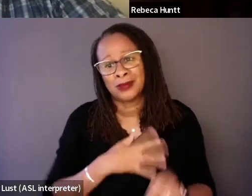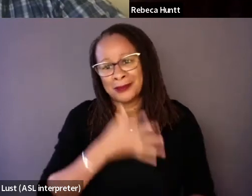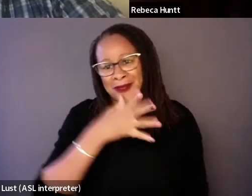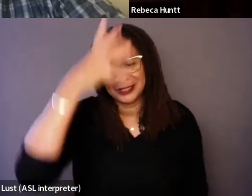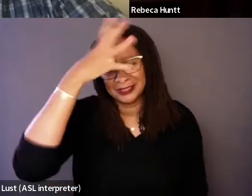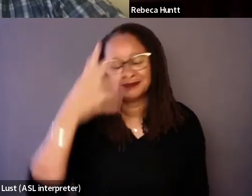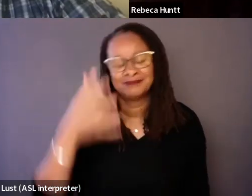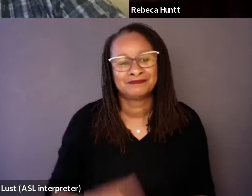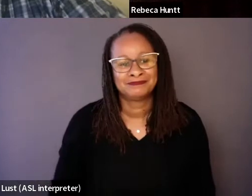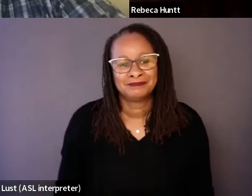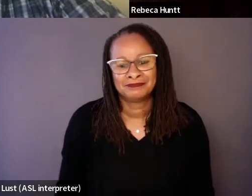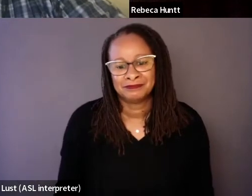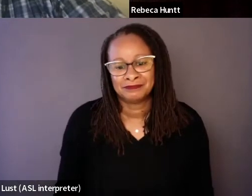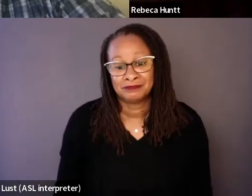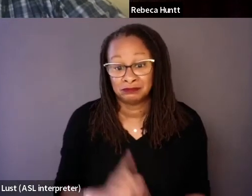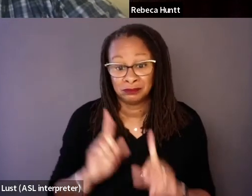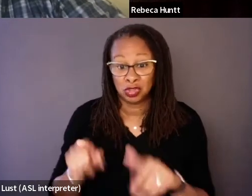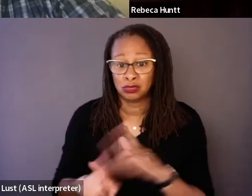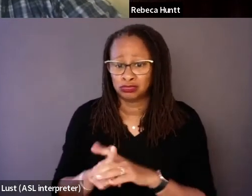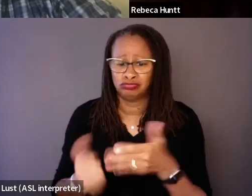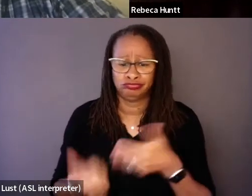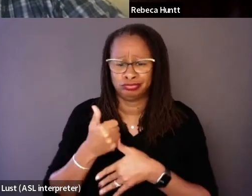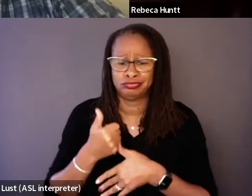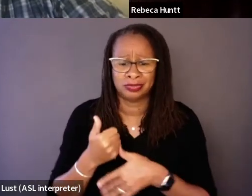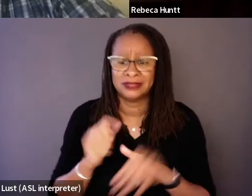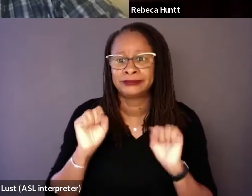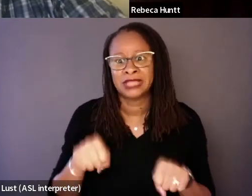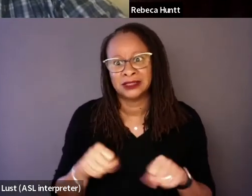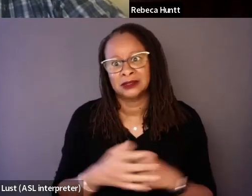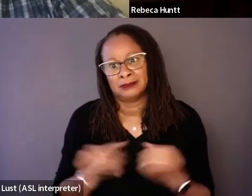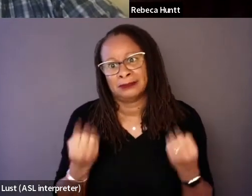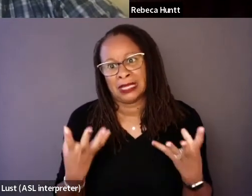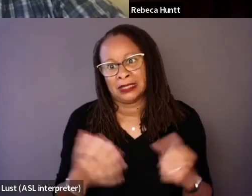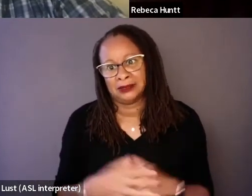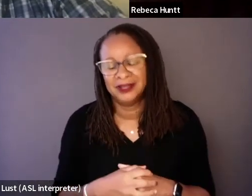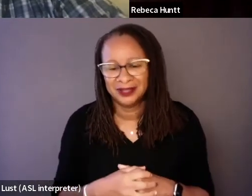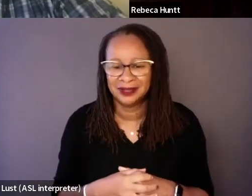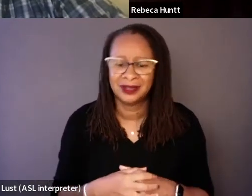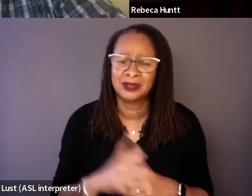were they at the premier? Did they attend the premier. Many.